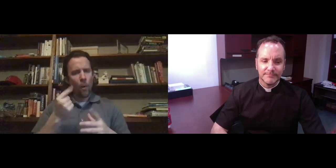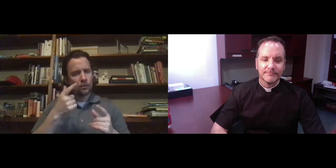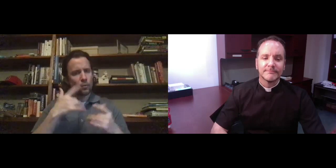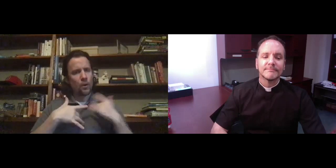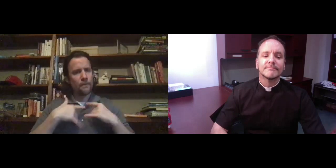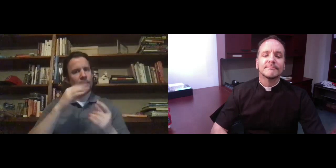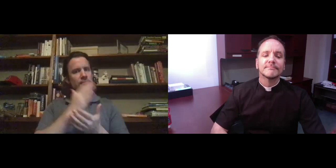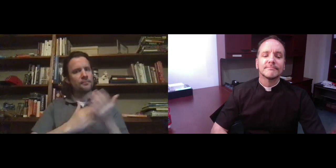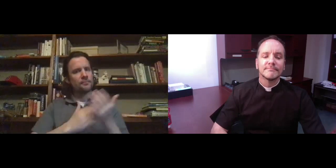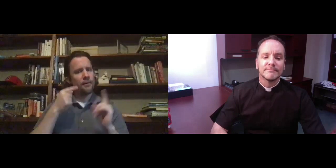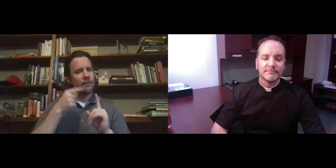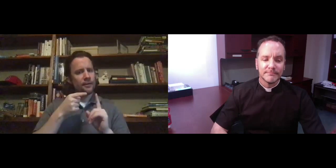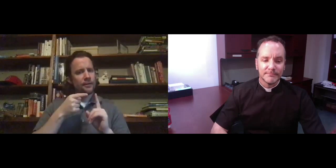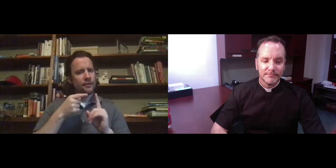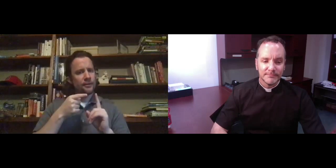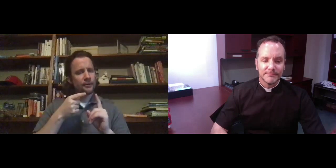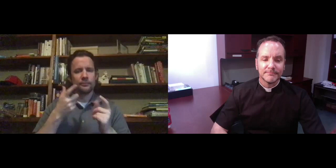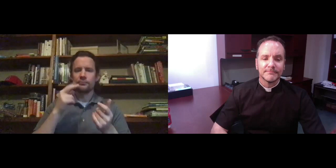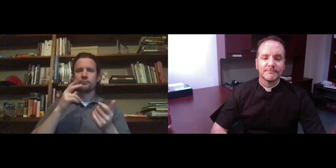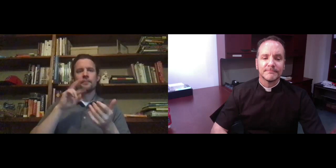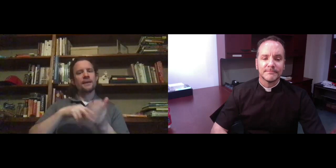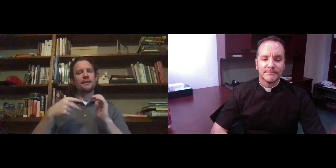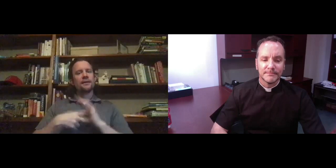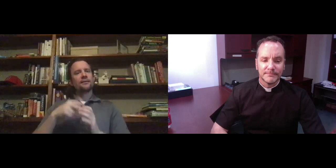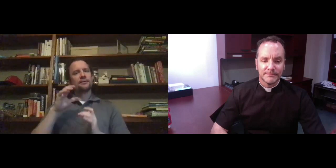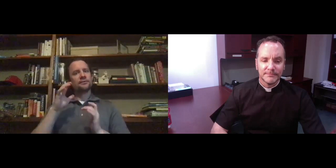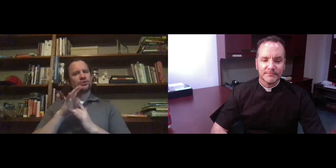was going to die or have life in him.